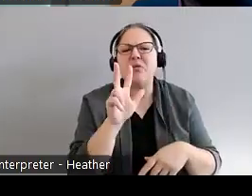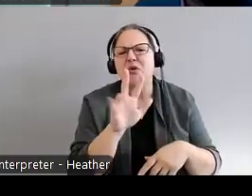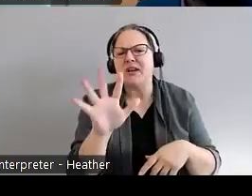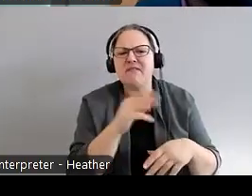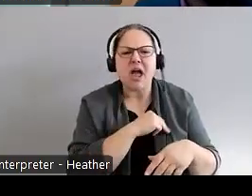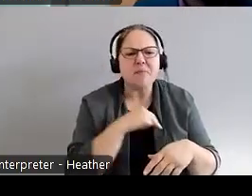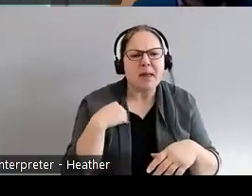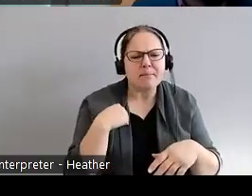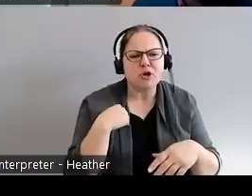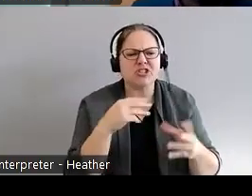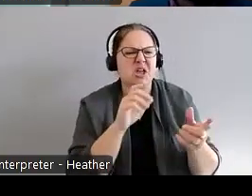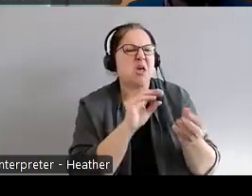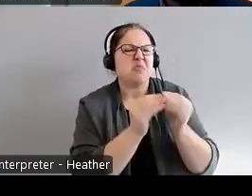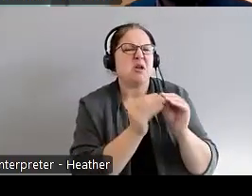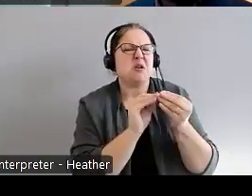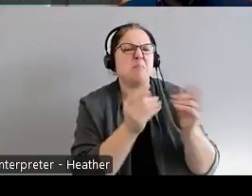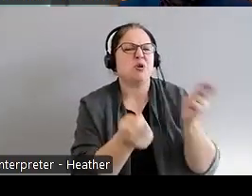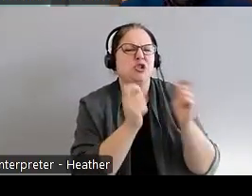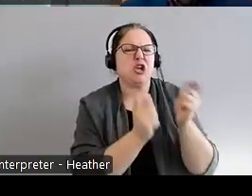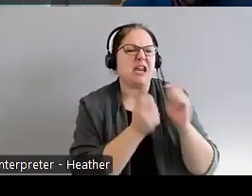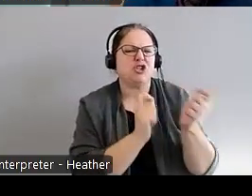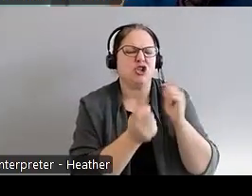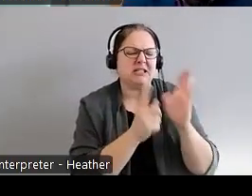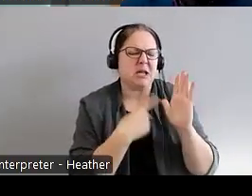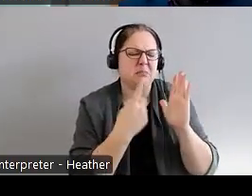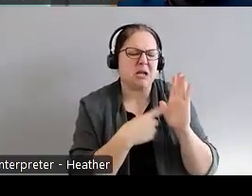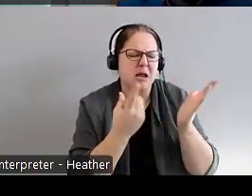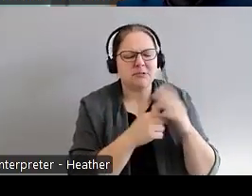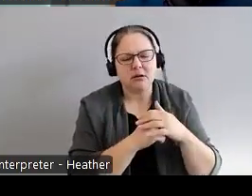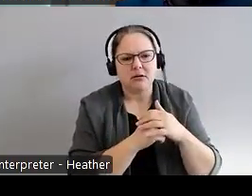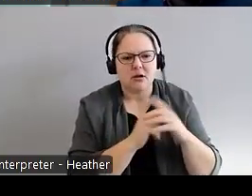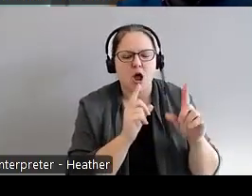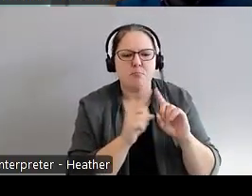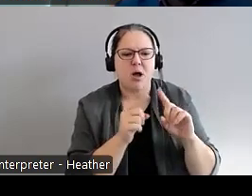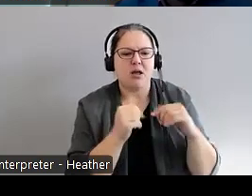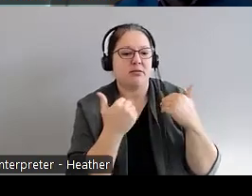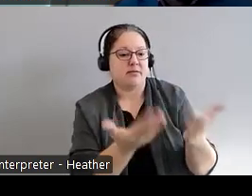number changes and evolves from time to time but this is essentially our multi-disiplinary steering